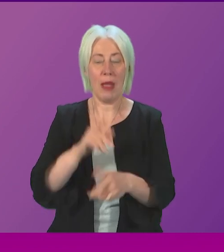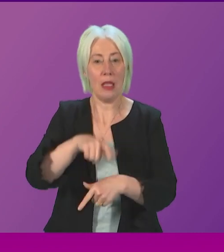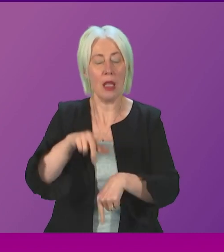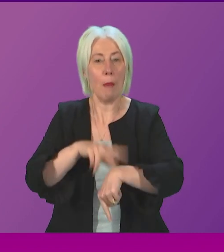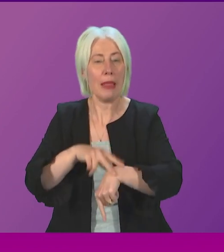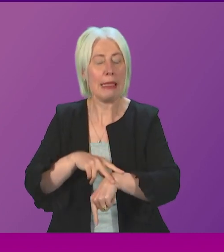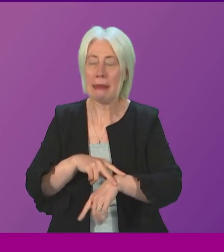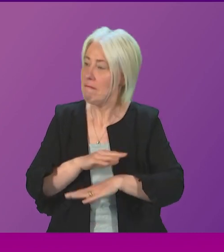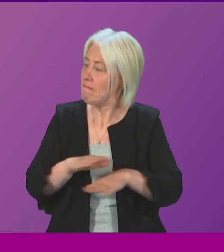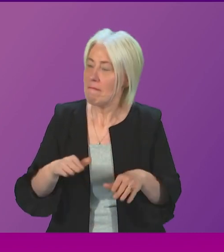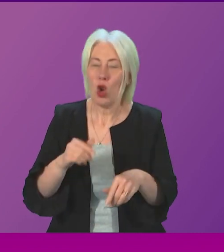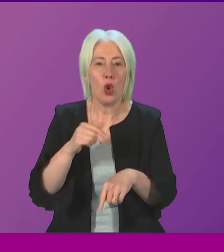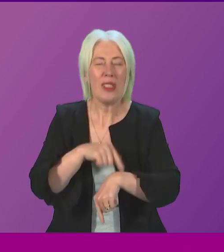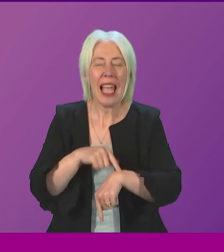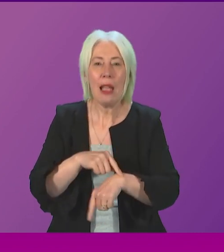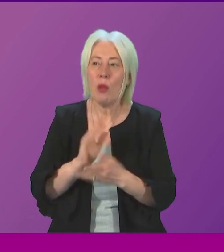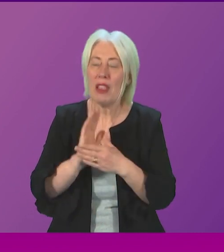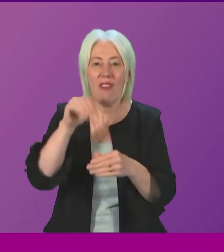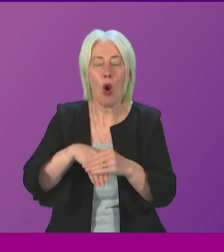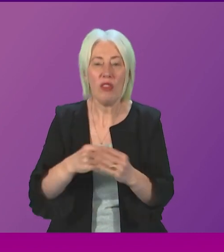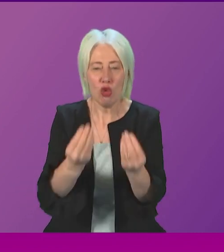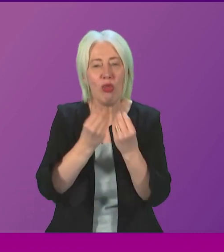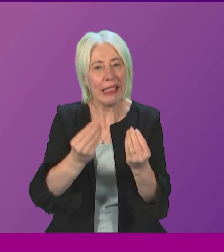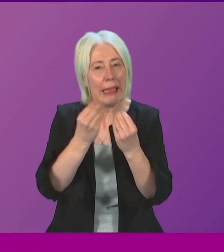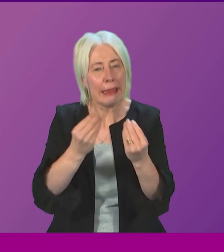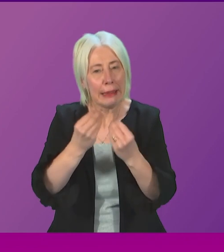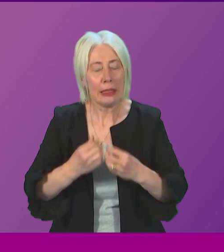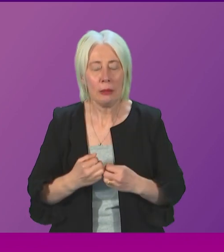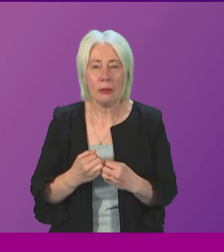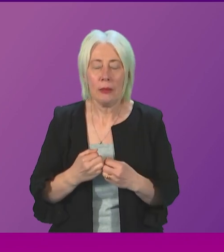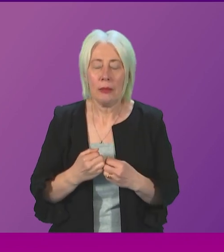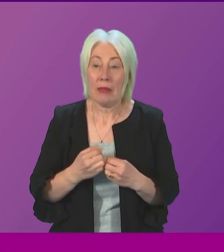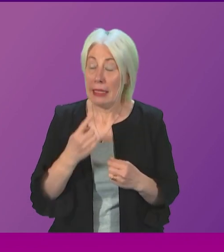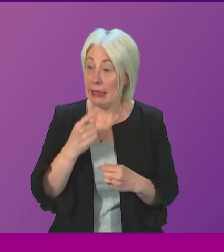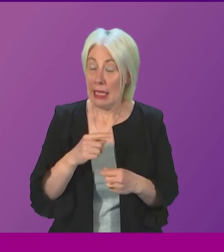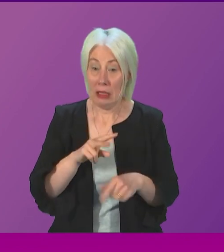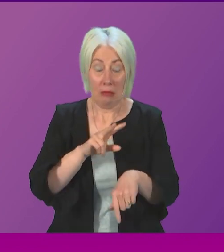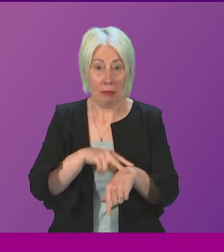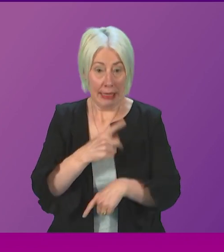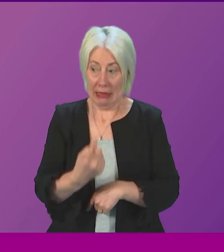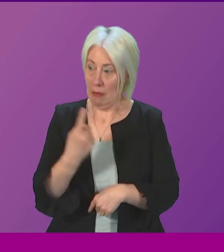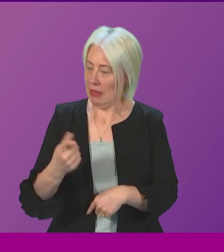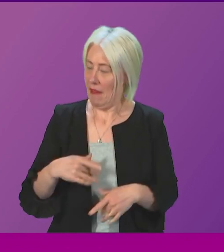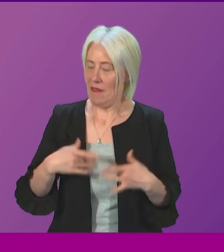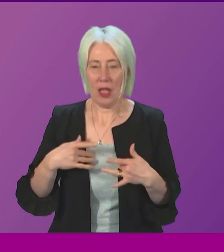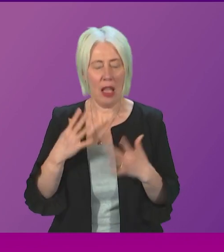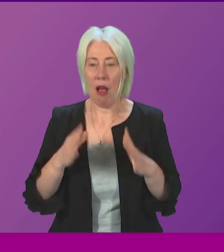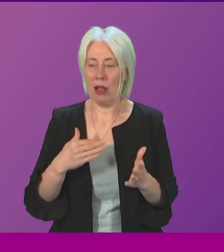to take part in vital training exercises. It found that officers did not feel that they had time to deal with legitimate complaints